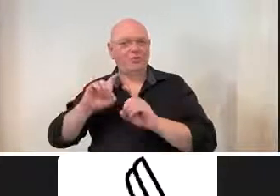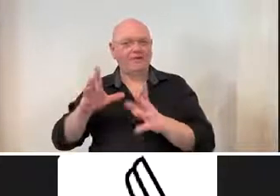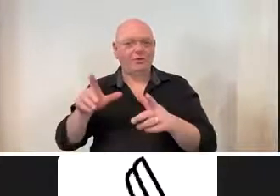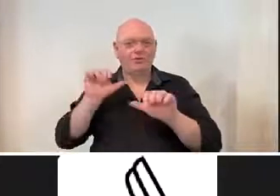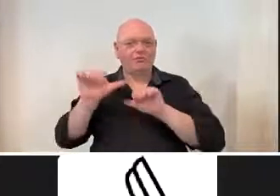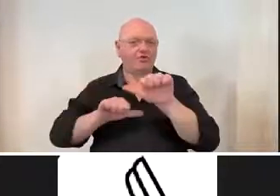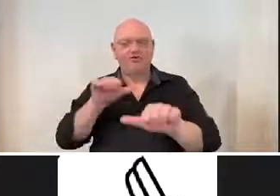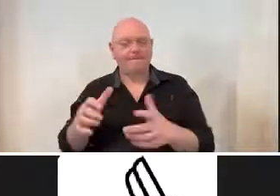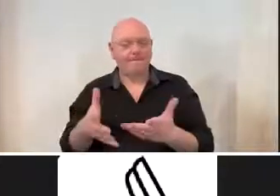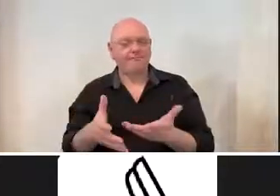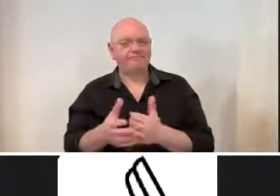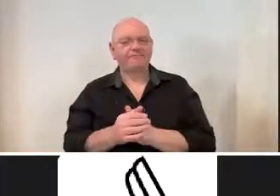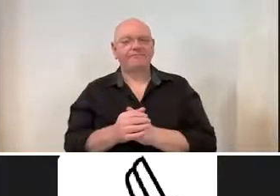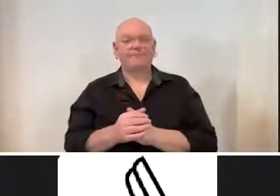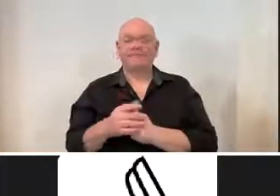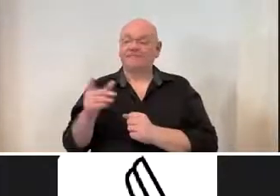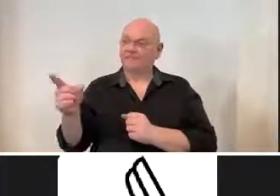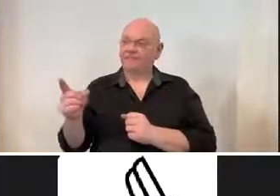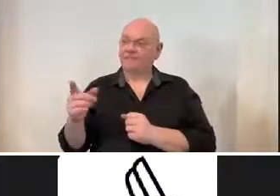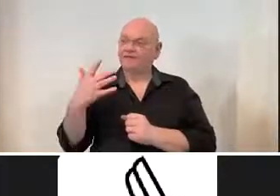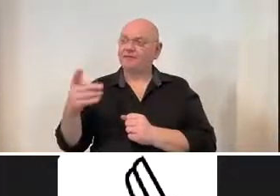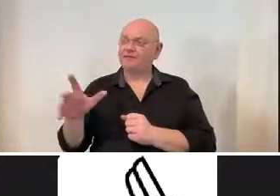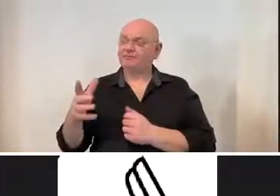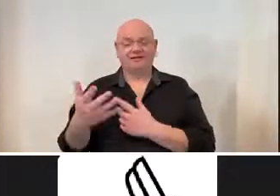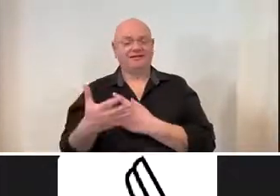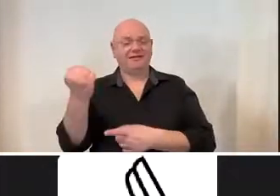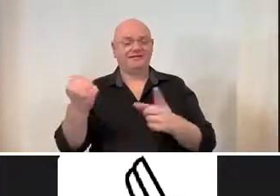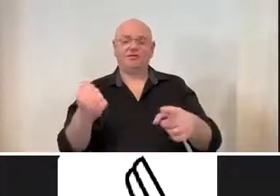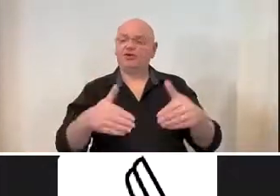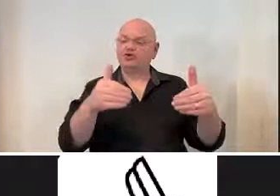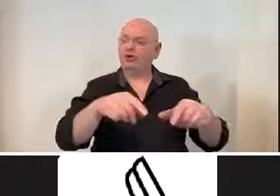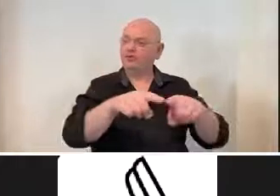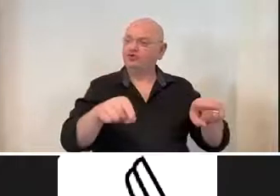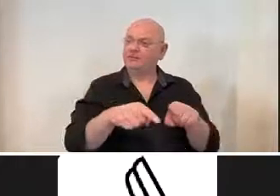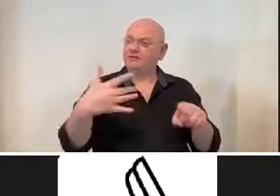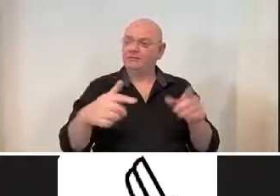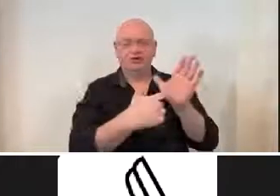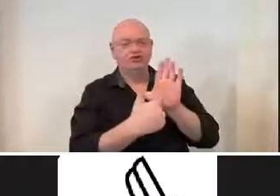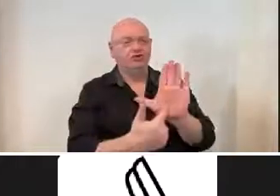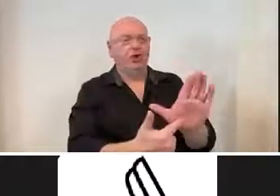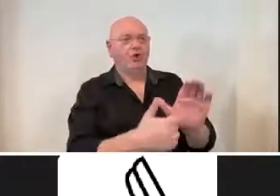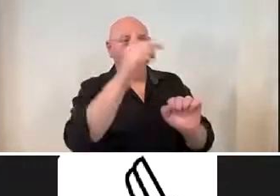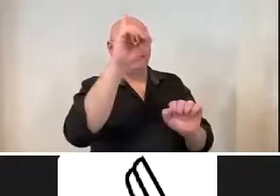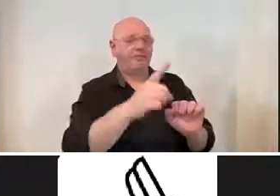So, this is our artist in Eastbourne. She was actually our very first artist, which and it was amazing.